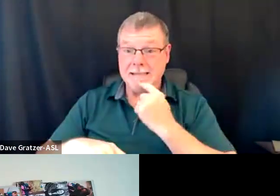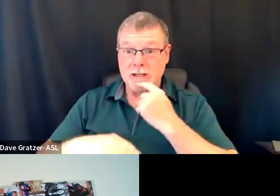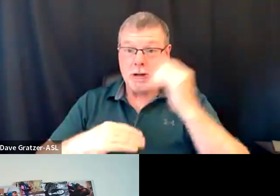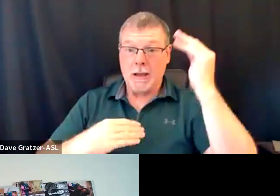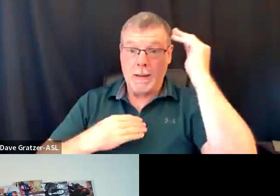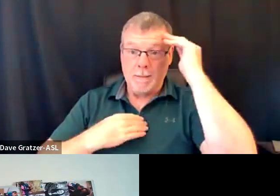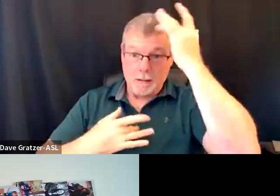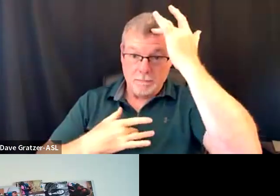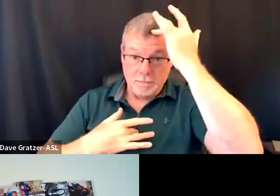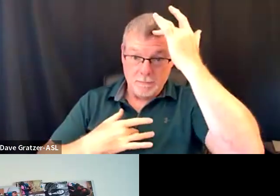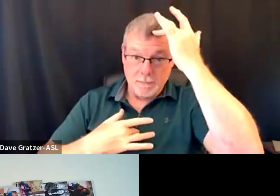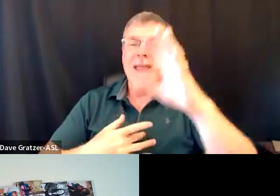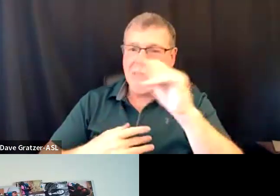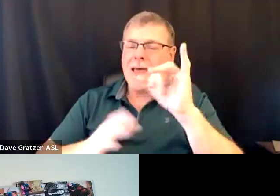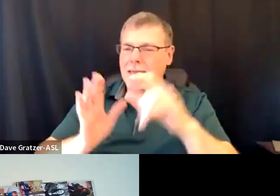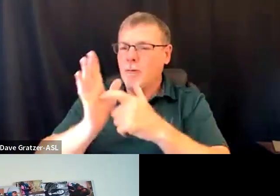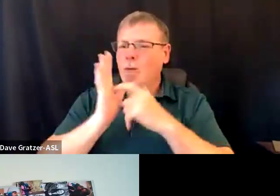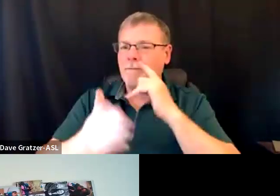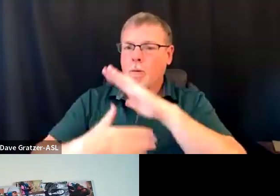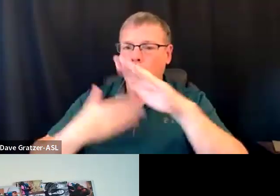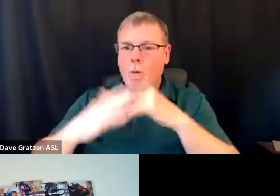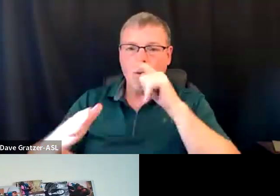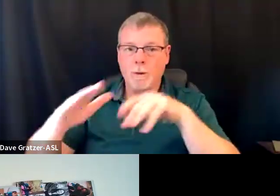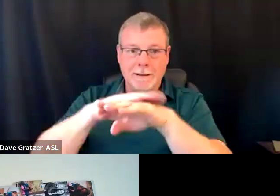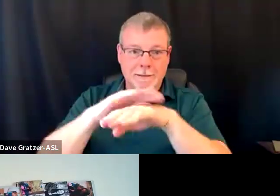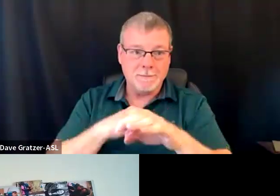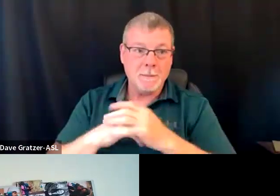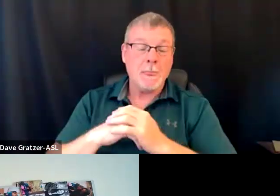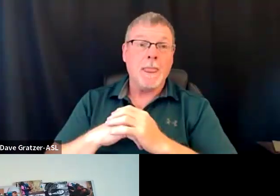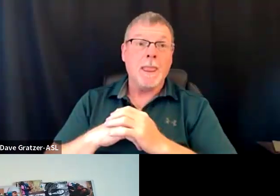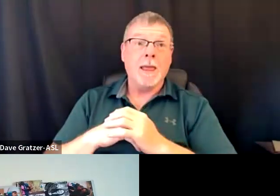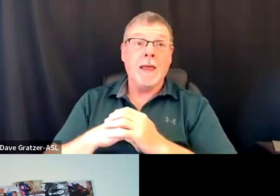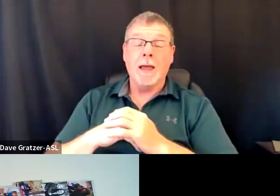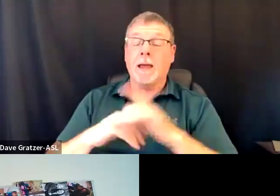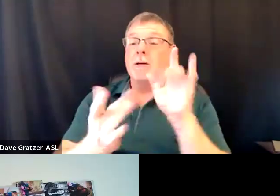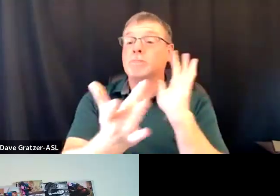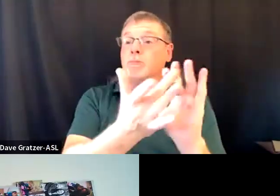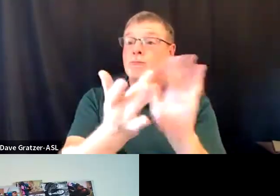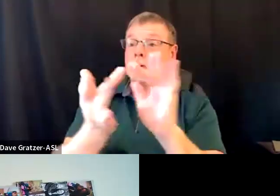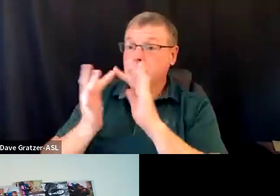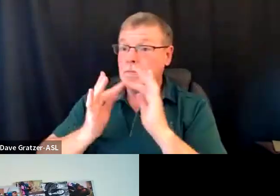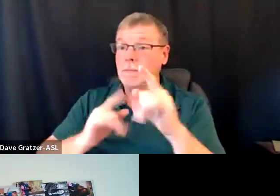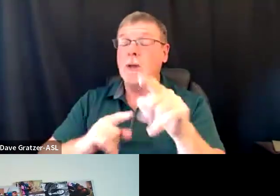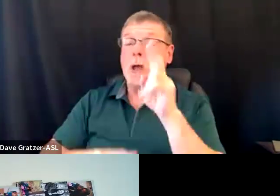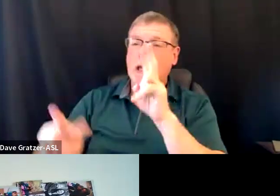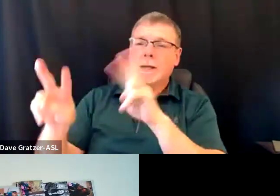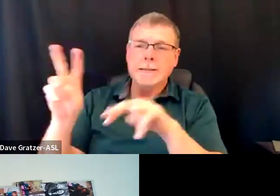it is required for all individuals who are enrolled. So when you're doing outreach, if you're observing signs of serious mental illness,